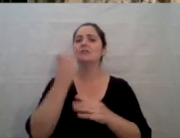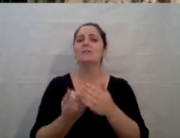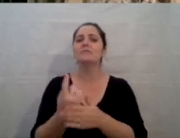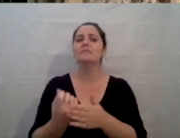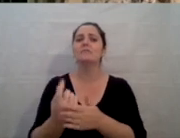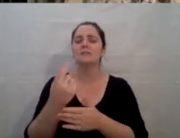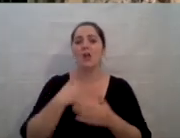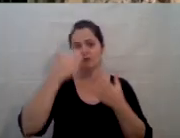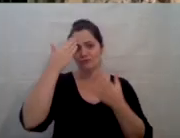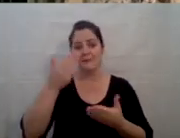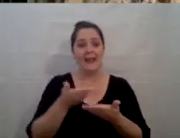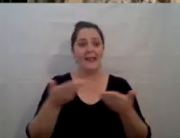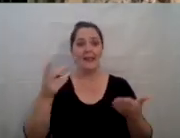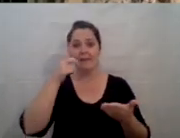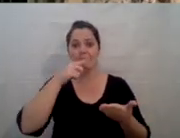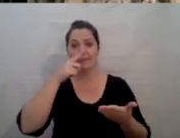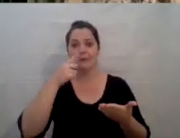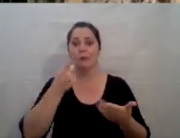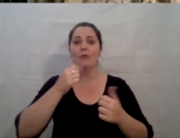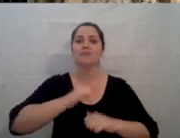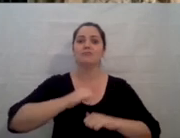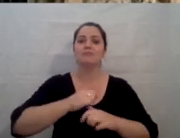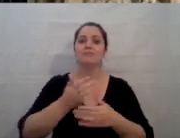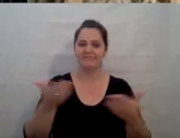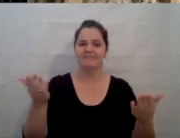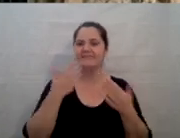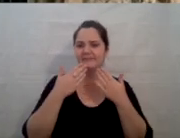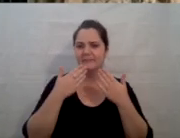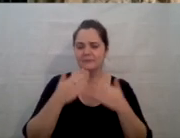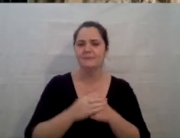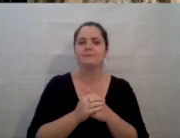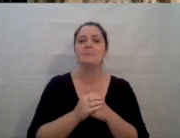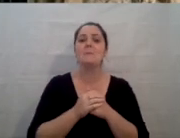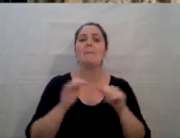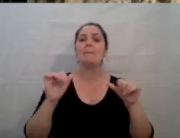nations peoples that might be joining us here tonight. Now we've got something really special in store for you tonight